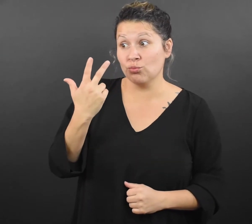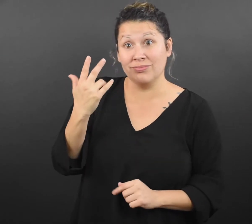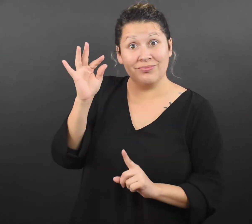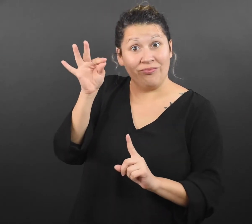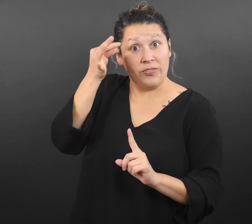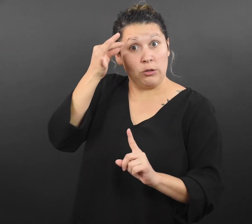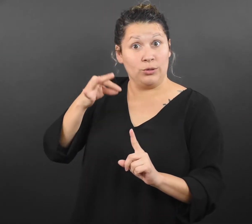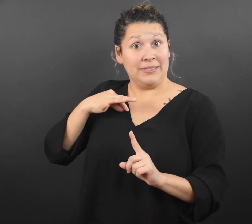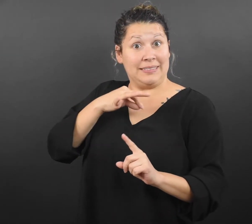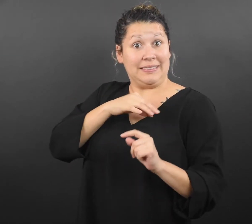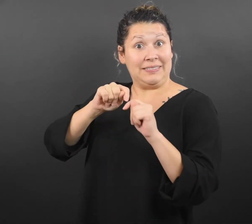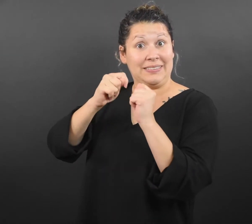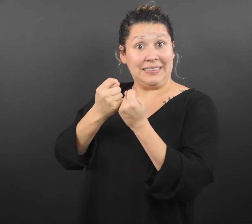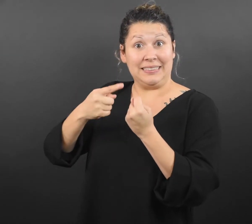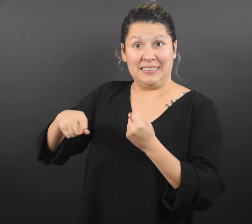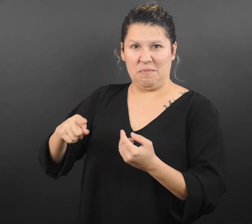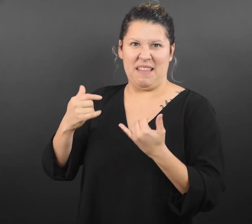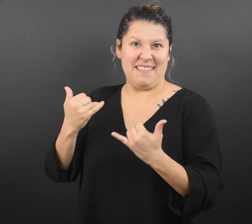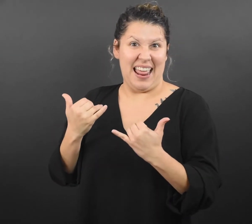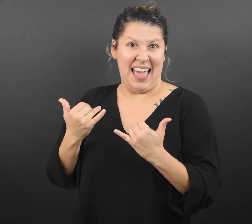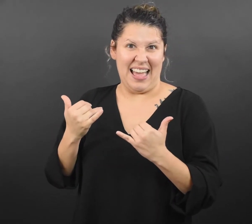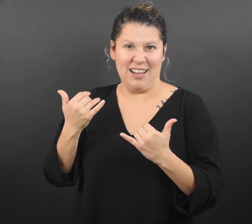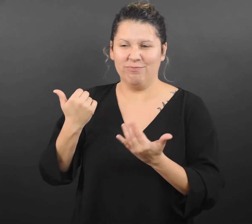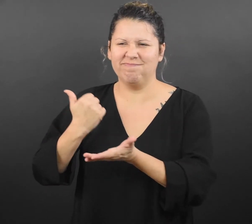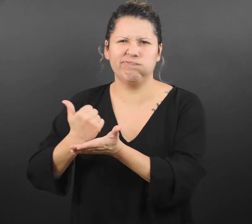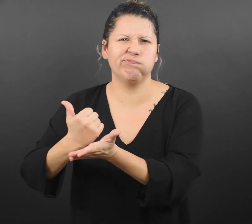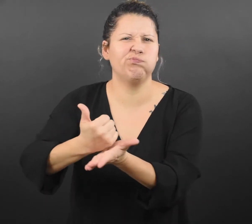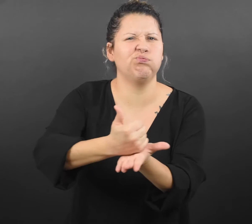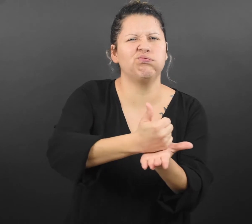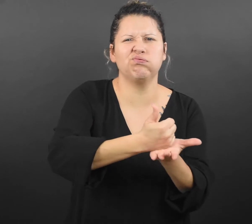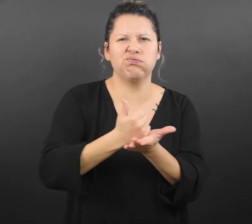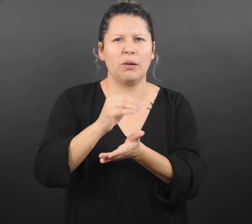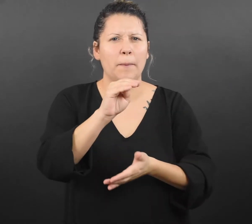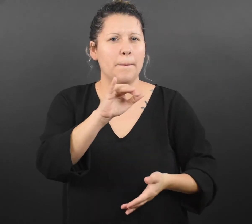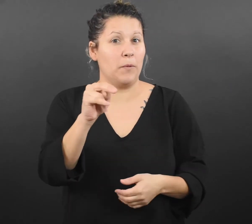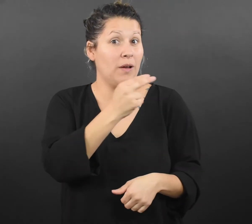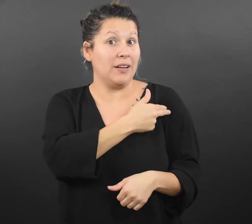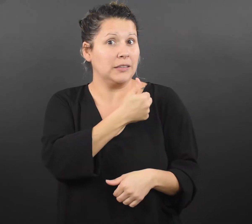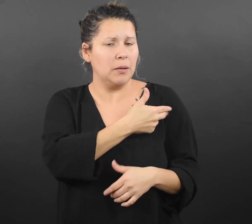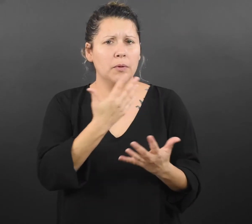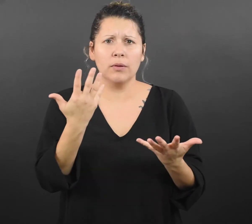The three federal staffing teams are helping Minnesota hospitals manage persistently high